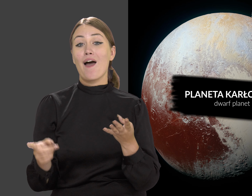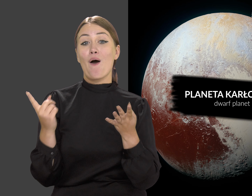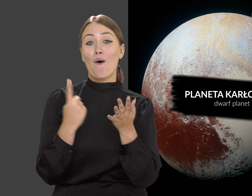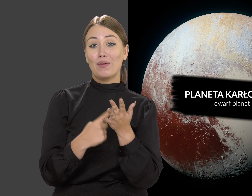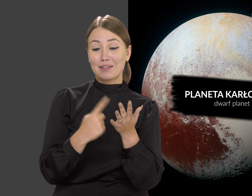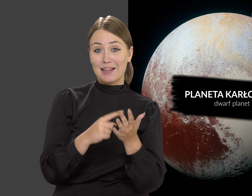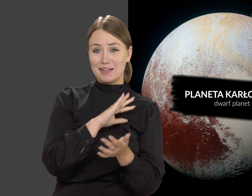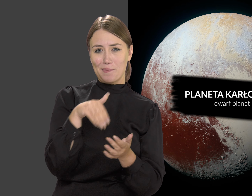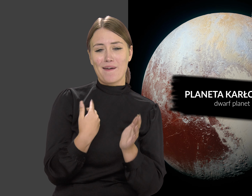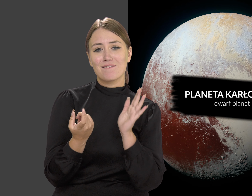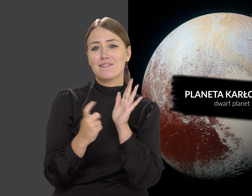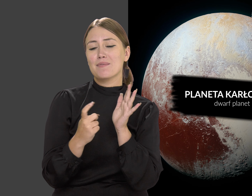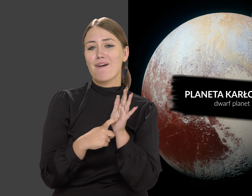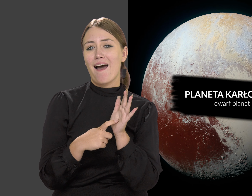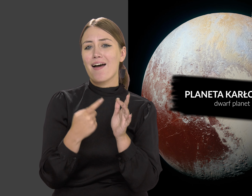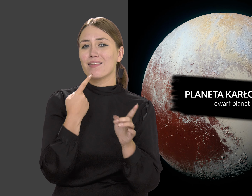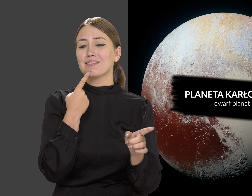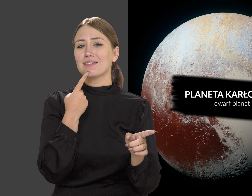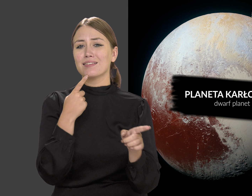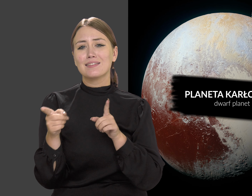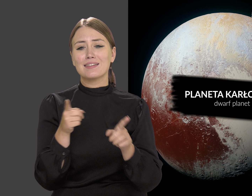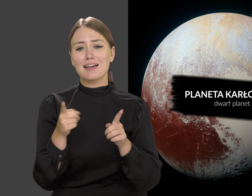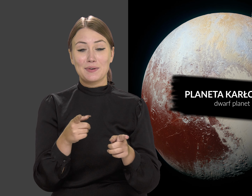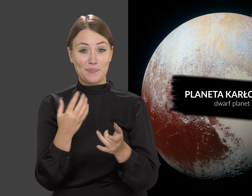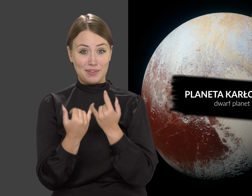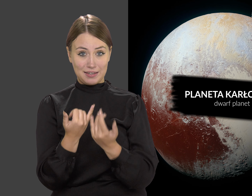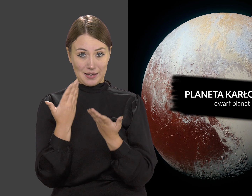The final requirement for a planet –